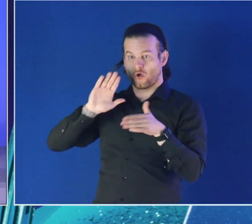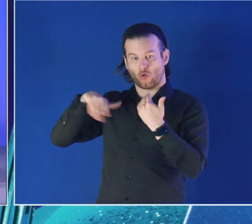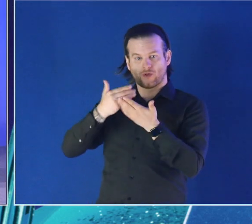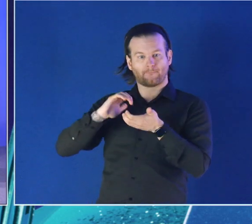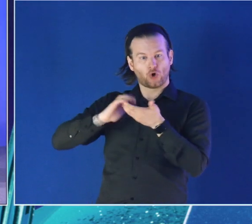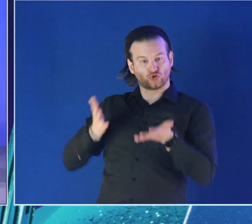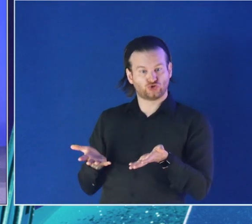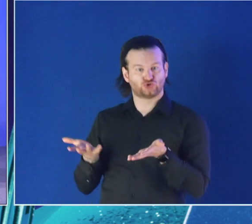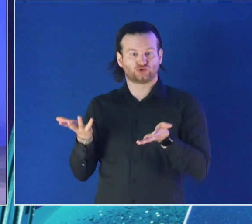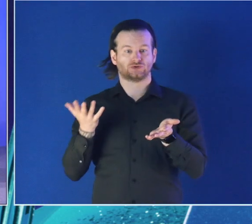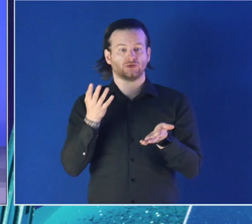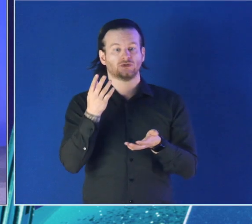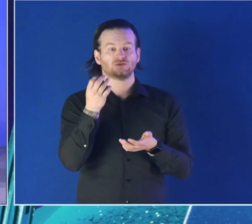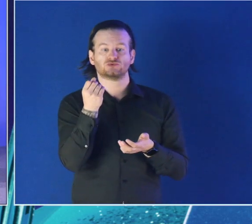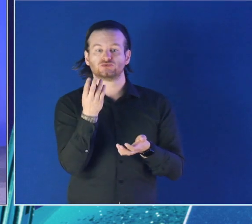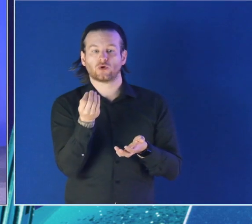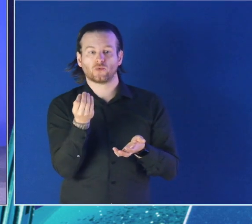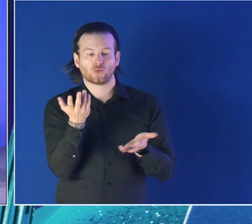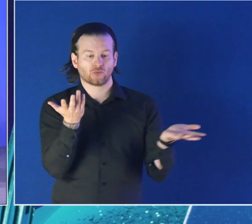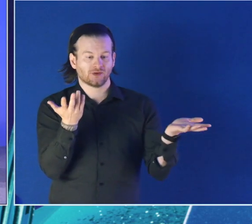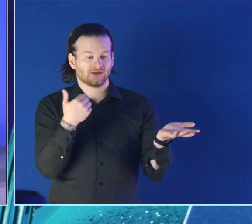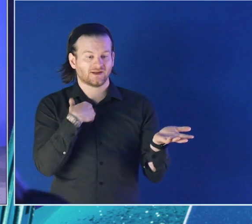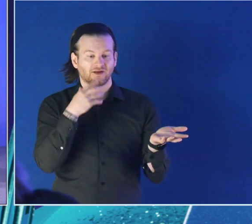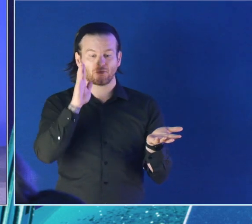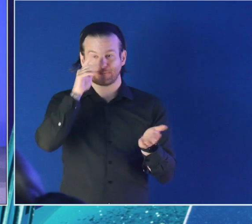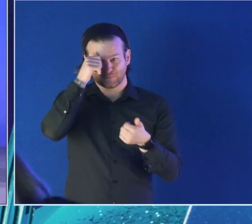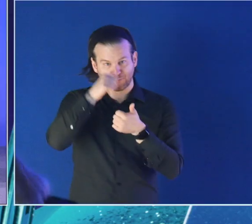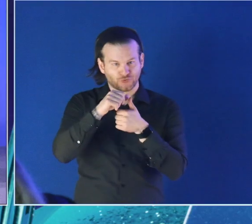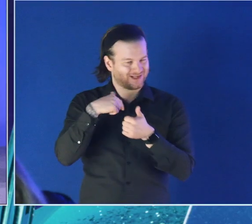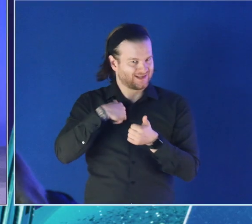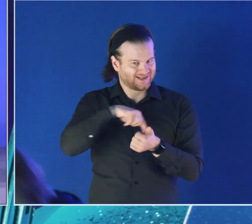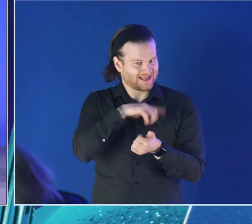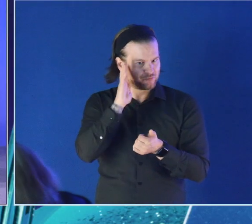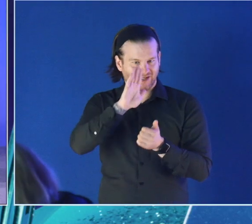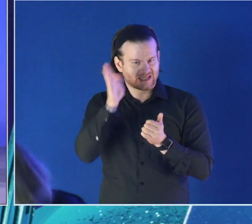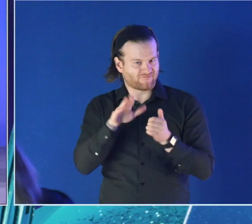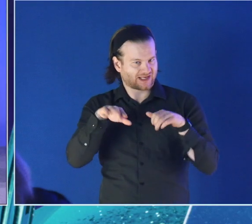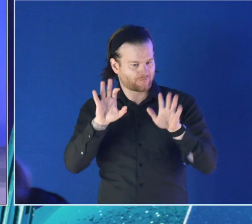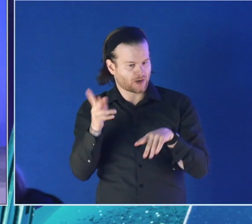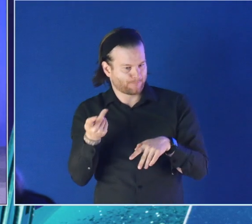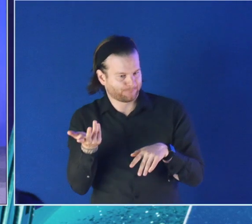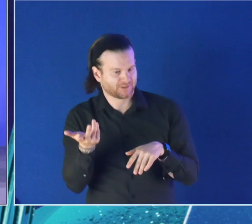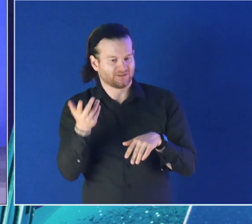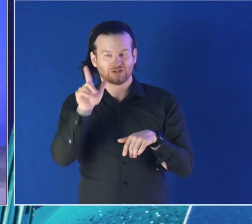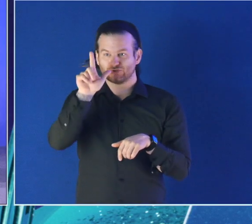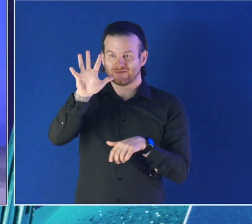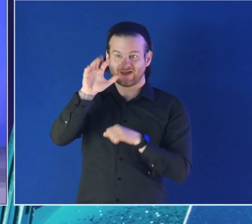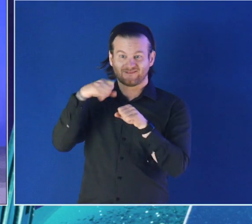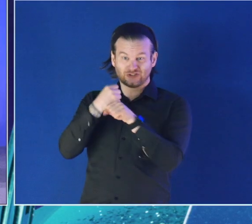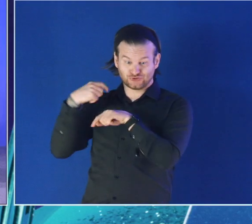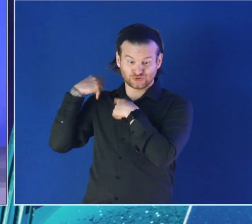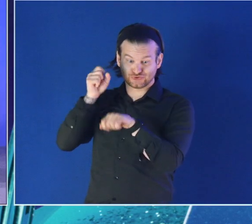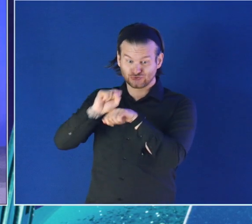We're never going to give up. And I love that all of this is about not if technology can do something, but just a conversation